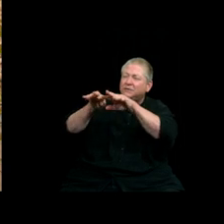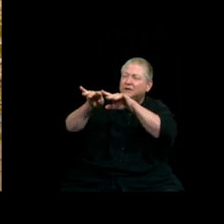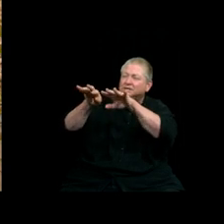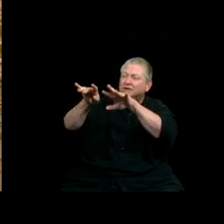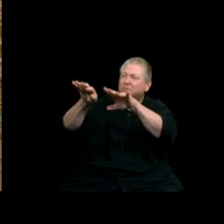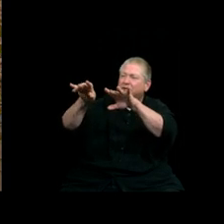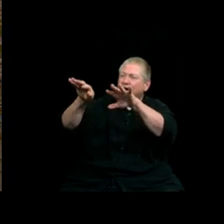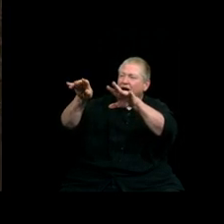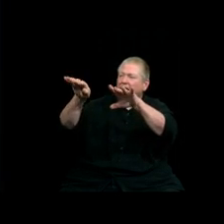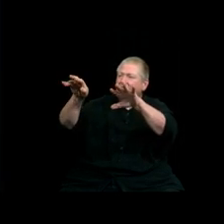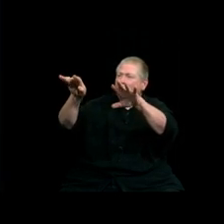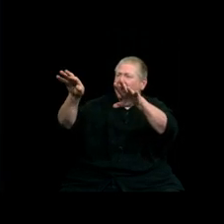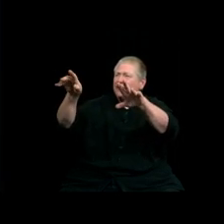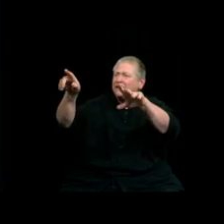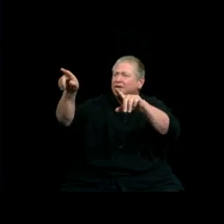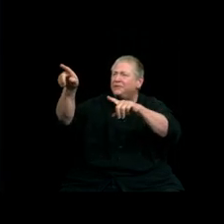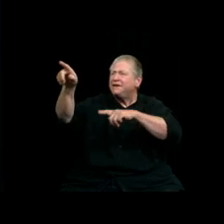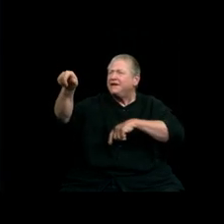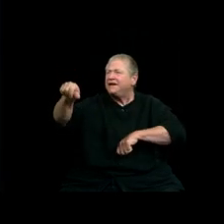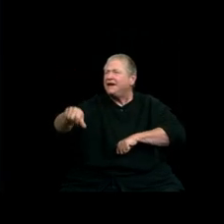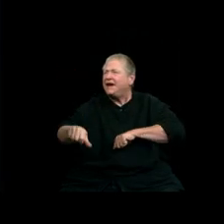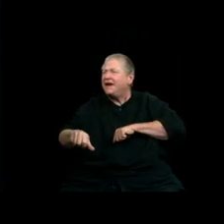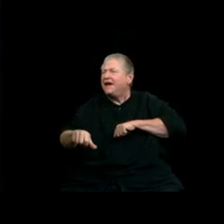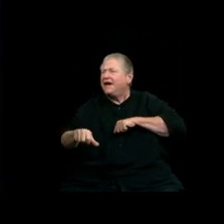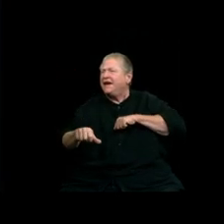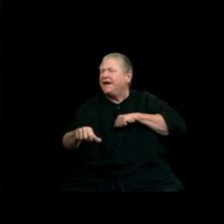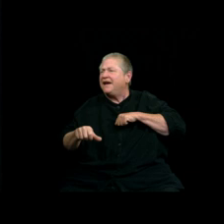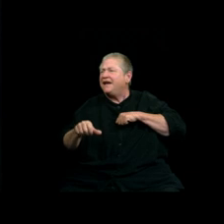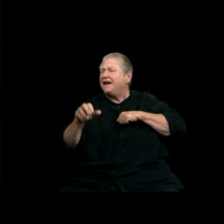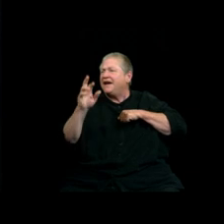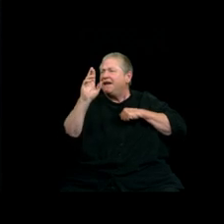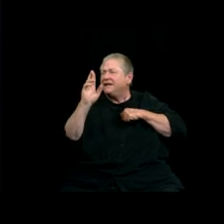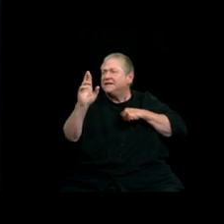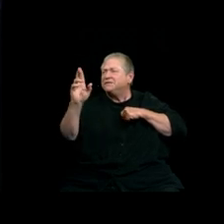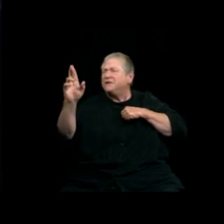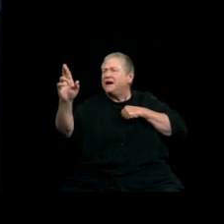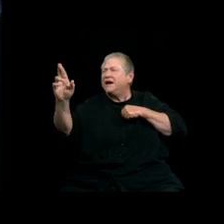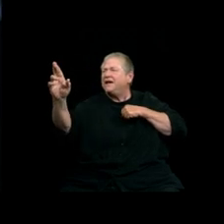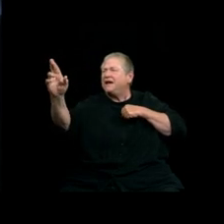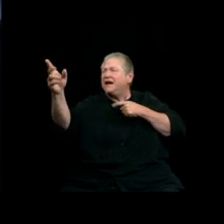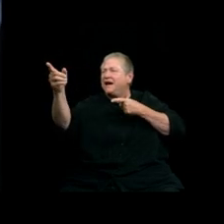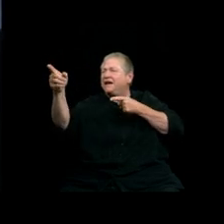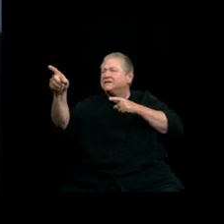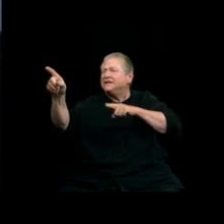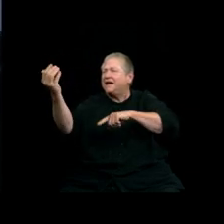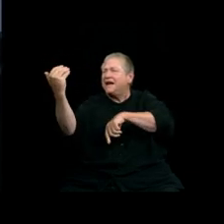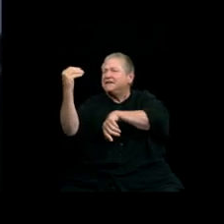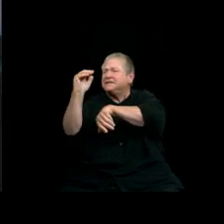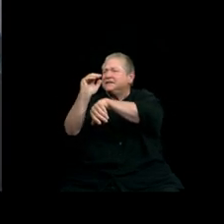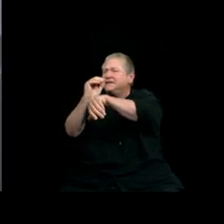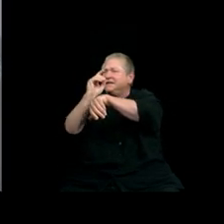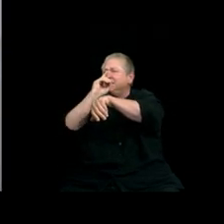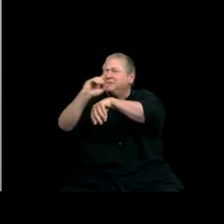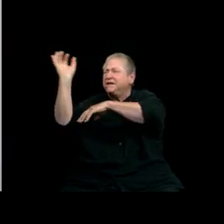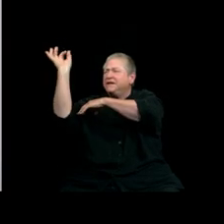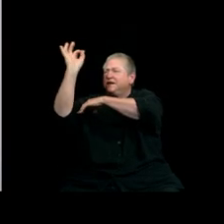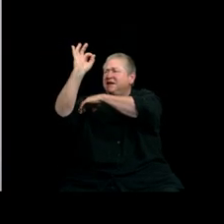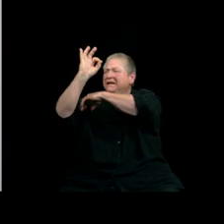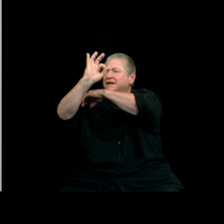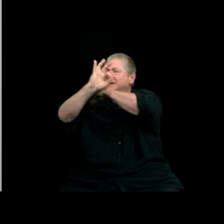What so proudly we hailed at the twilight's last gleaming?